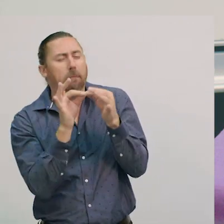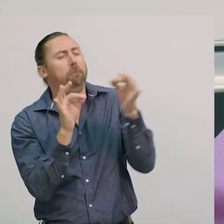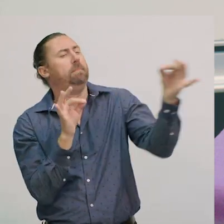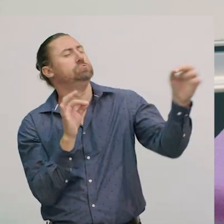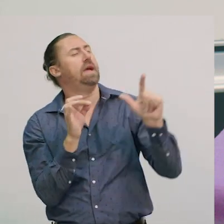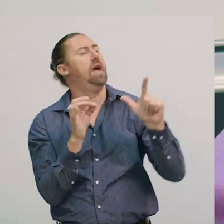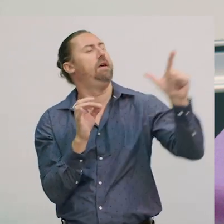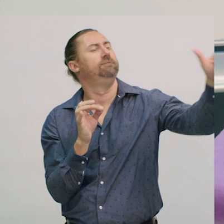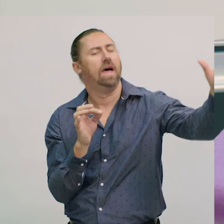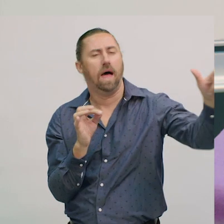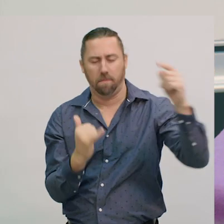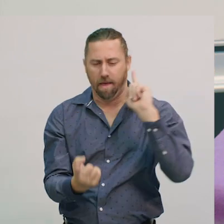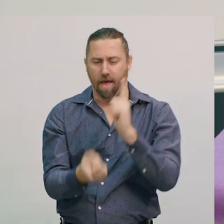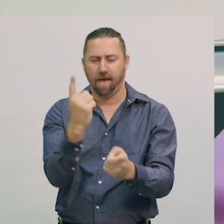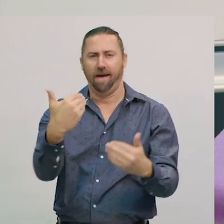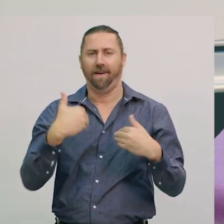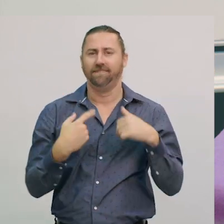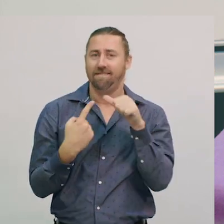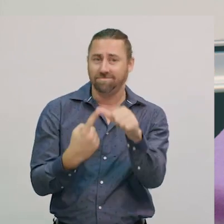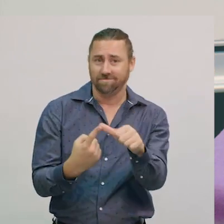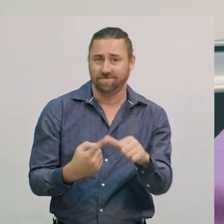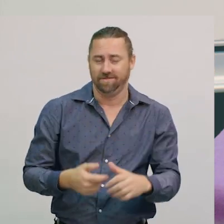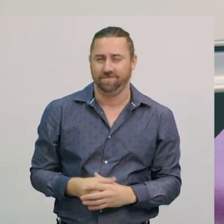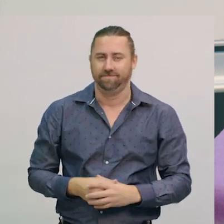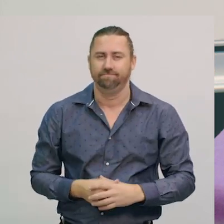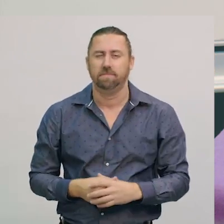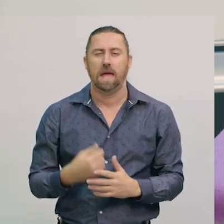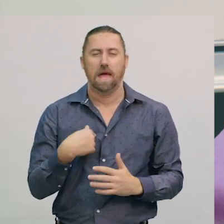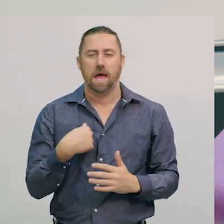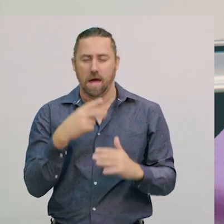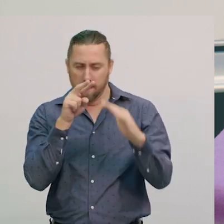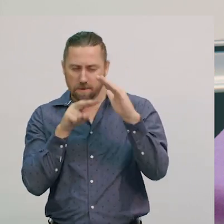we’ll find an answer to our question. I'm going to make a prediction.